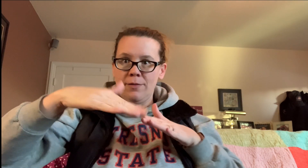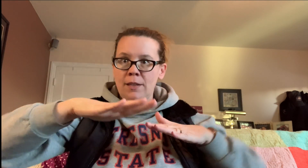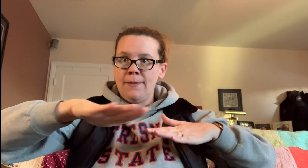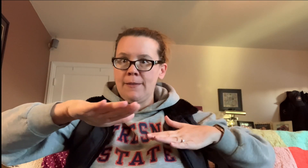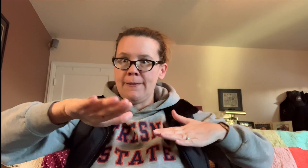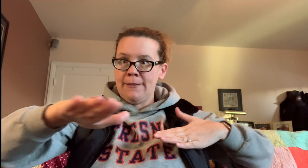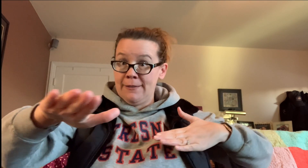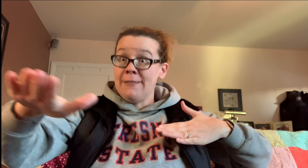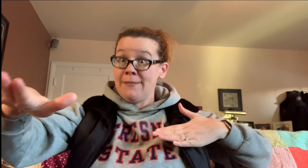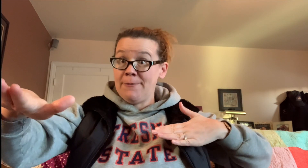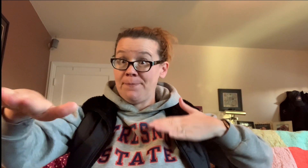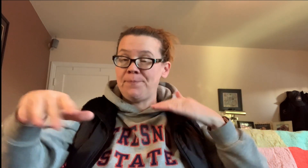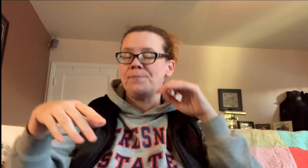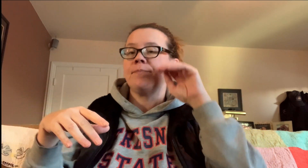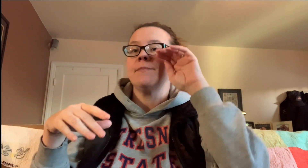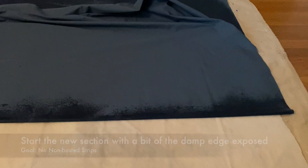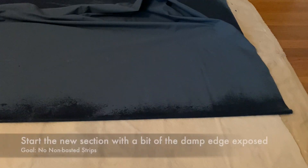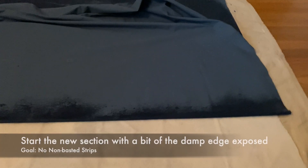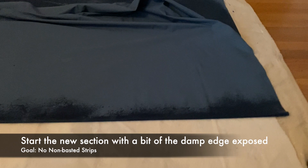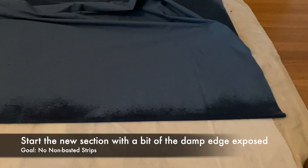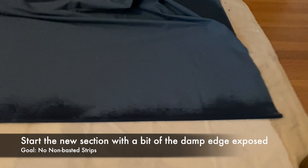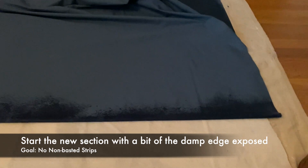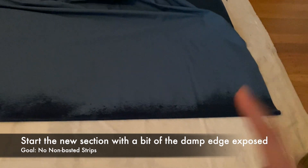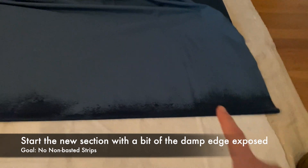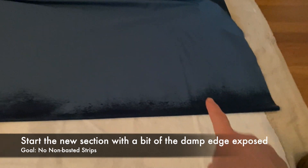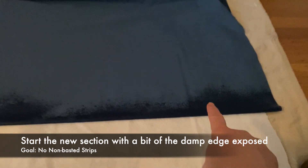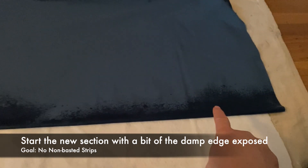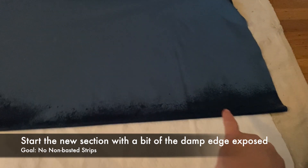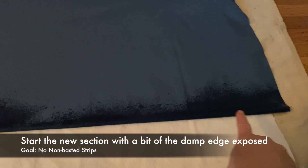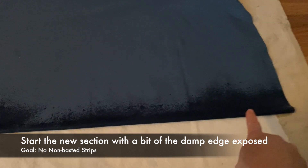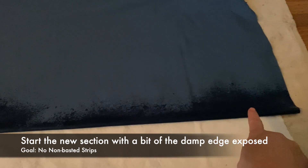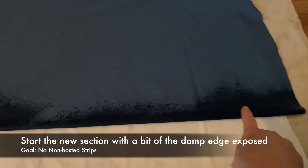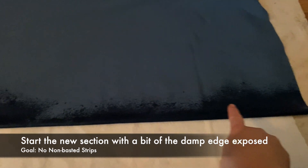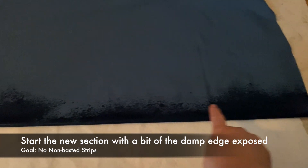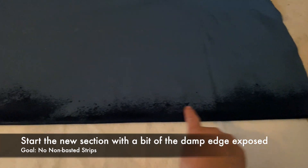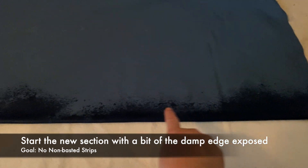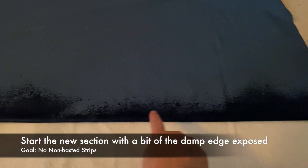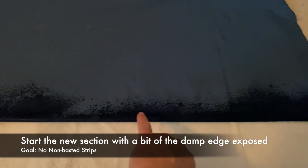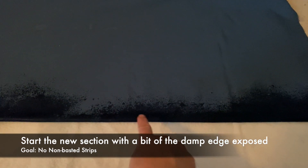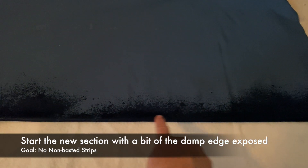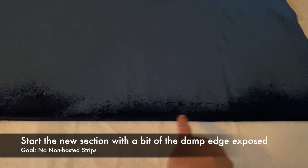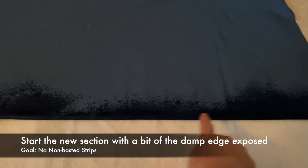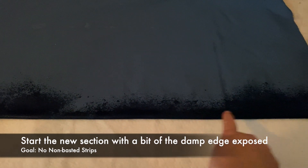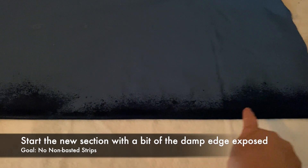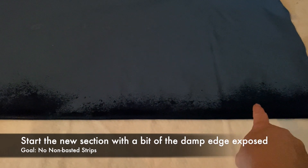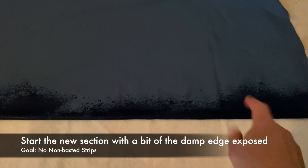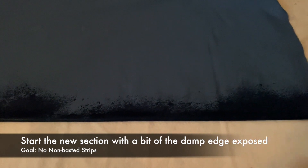again. Um, spraying it down and then patting it down from the center out. So here you can see